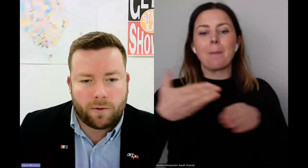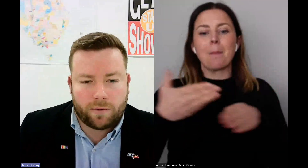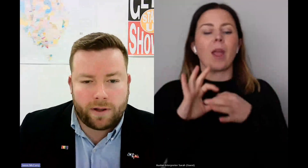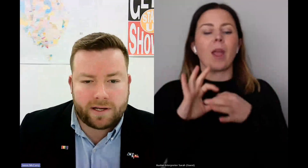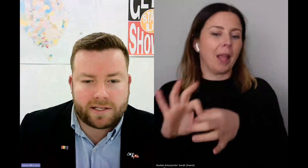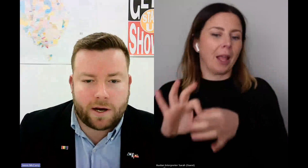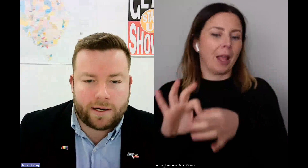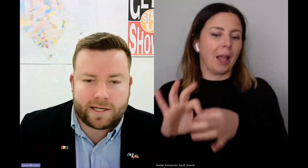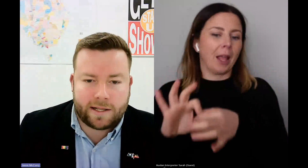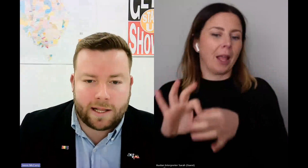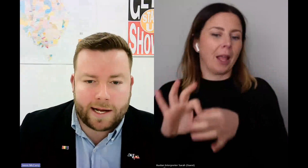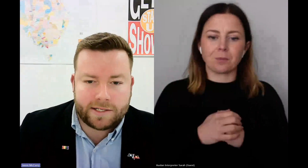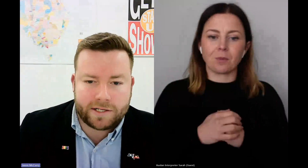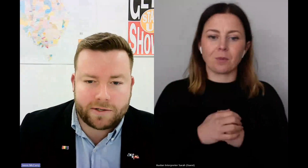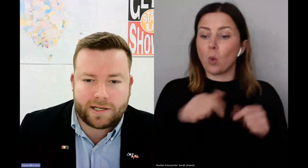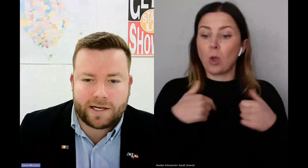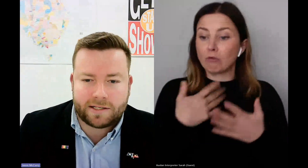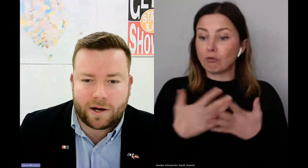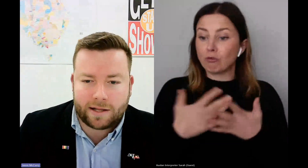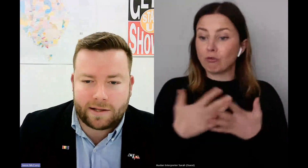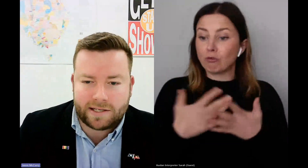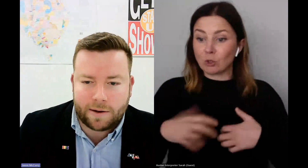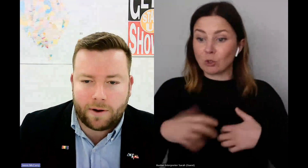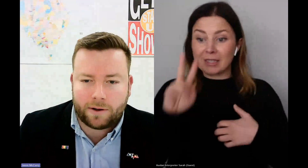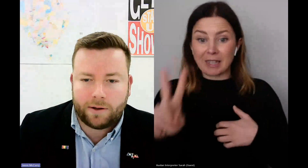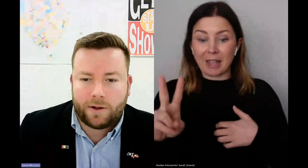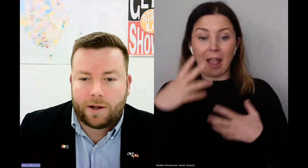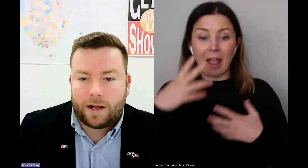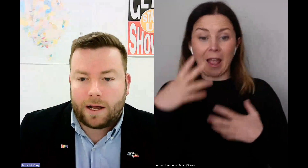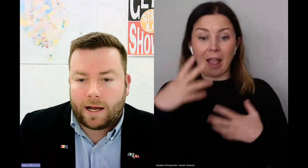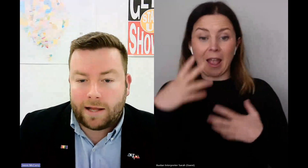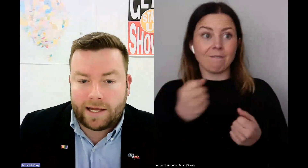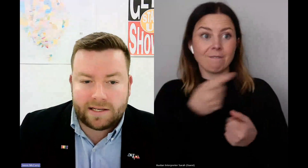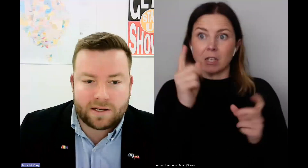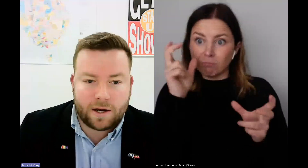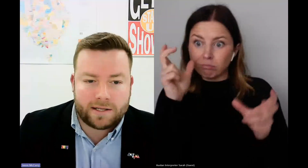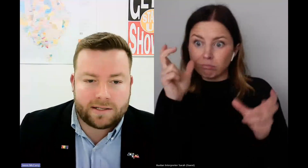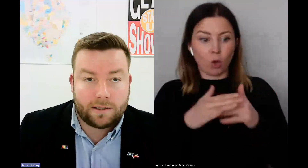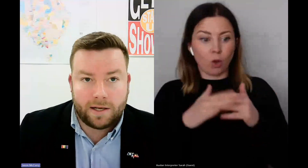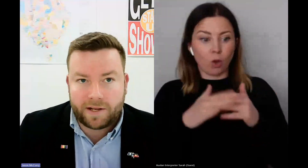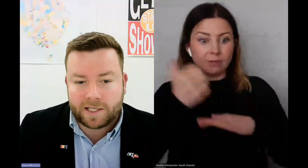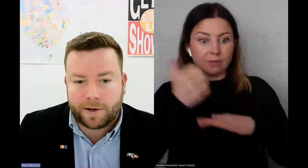We were really excited to see the large interest in designing this network and the insights, lived